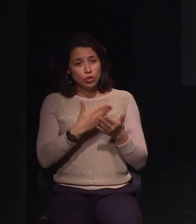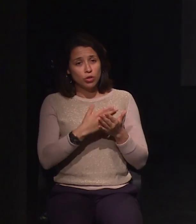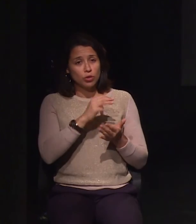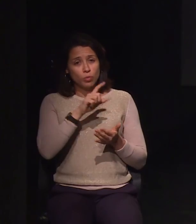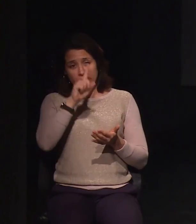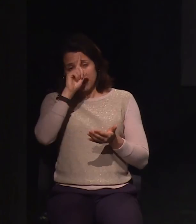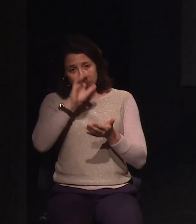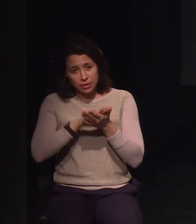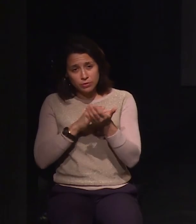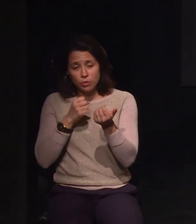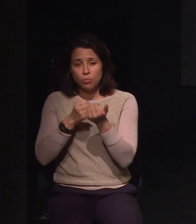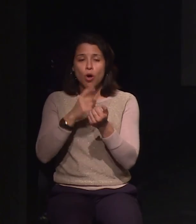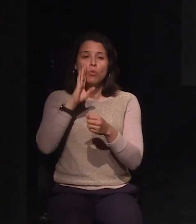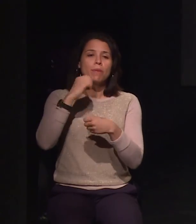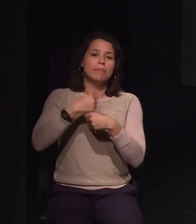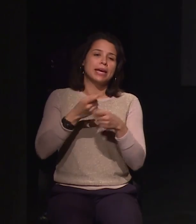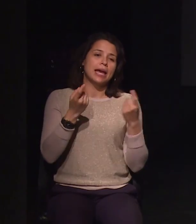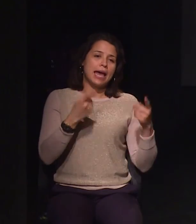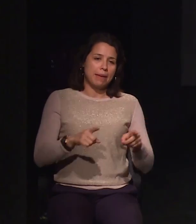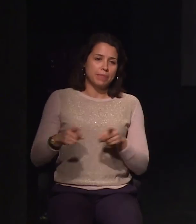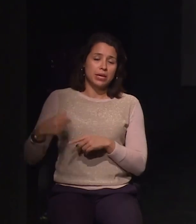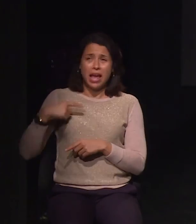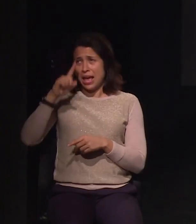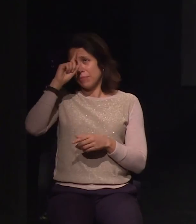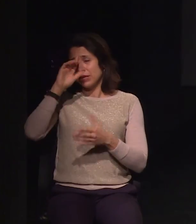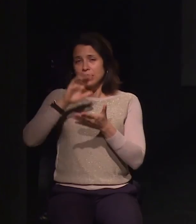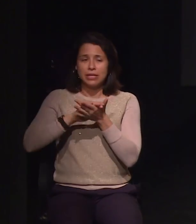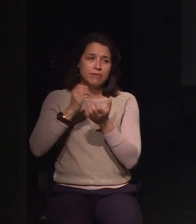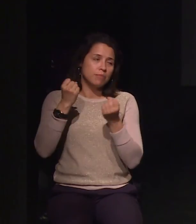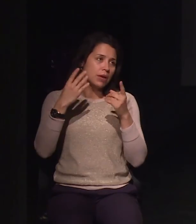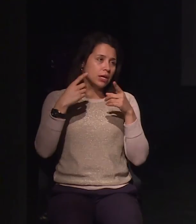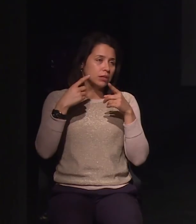I think there are so many obstacles, there always were.